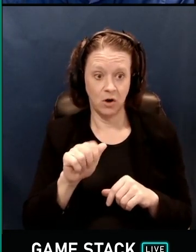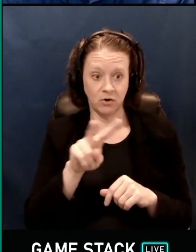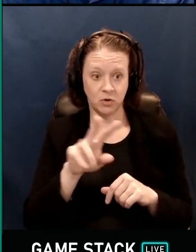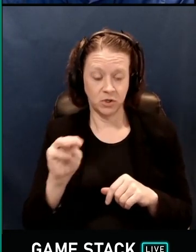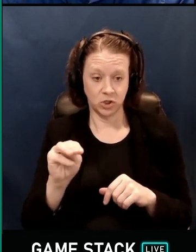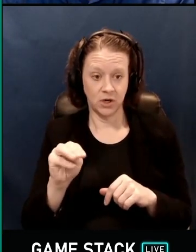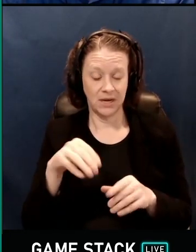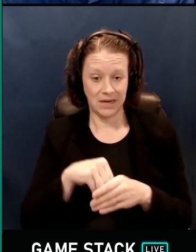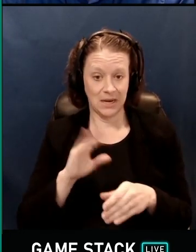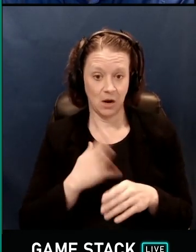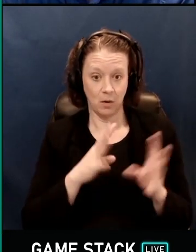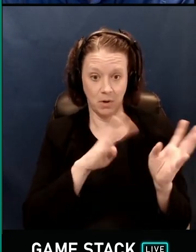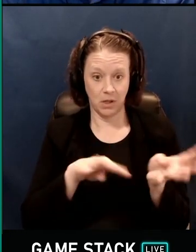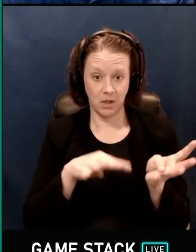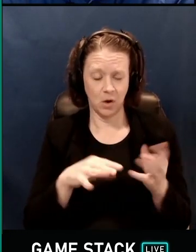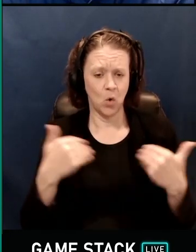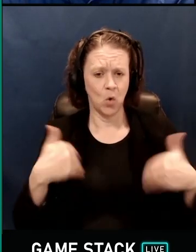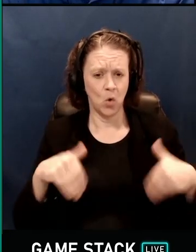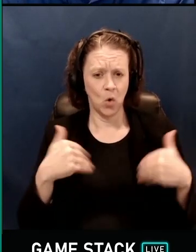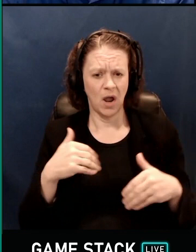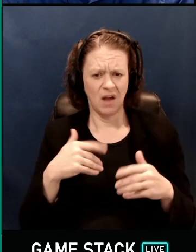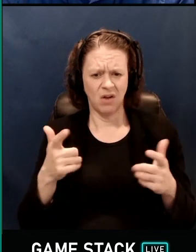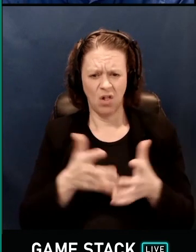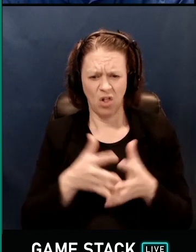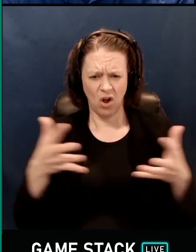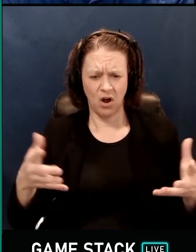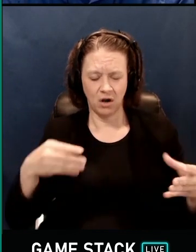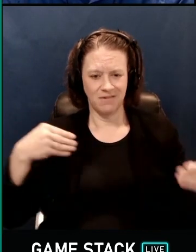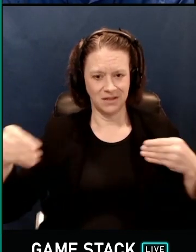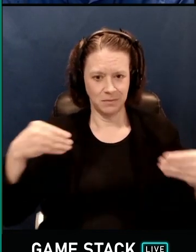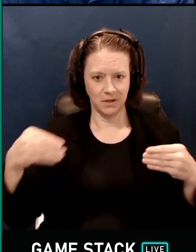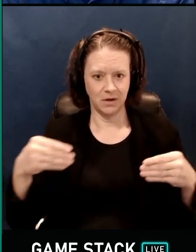bring great flexibility and much better performance.